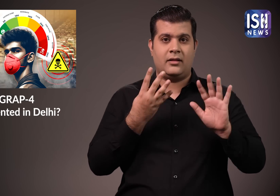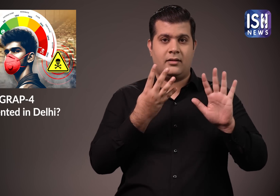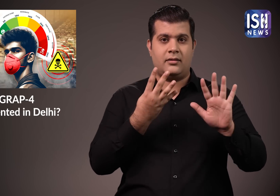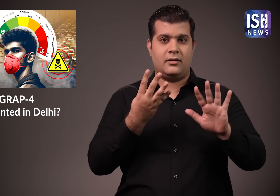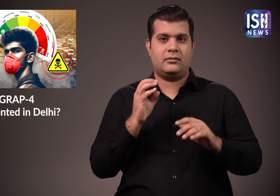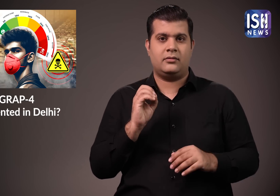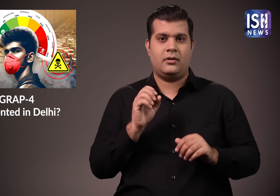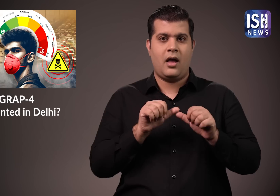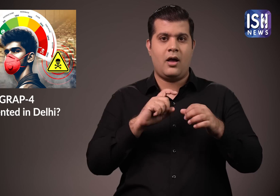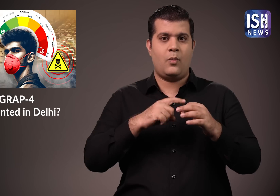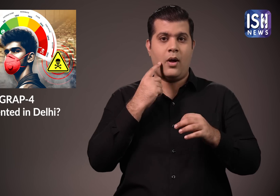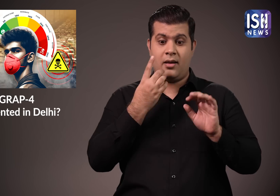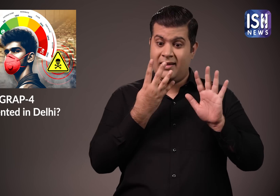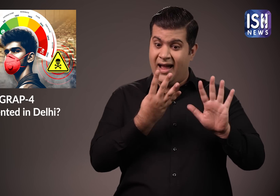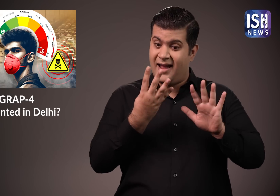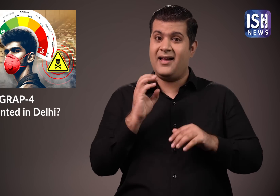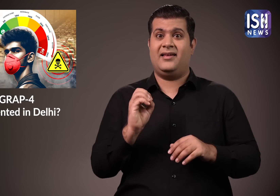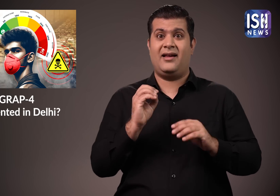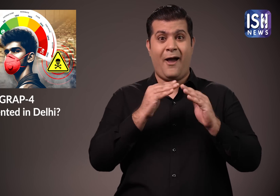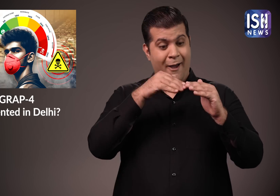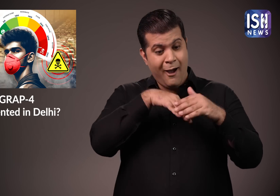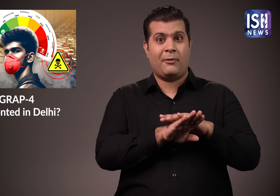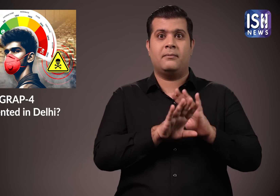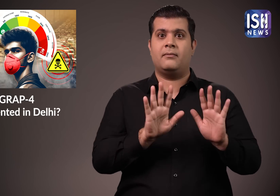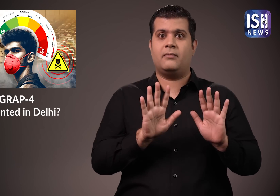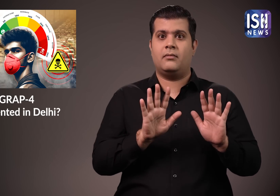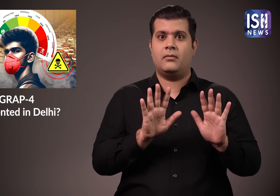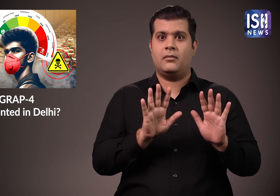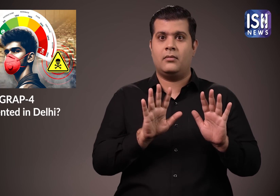Inside buildings and houses the AQI is above 990!